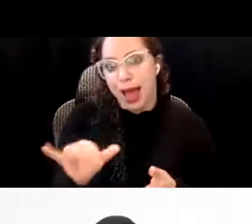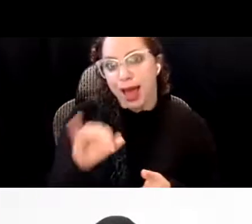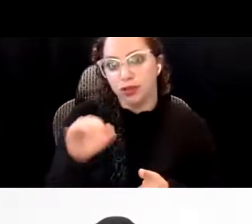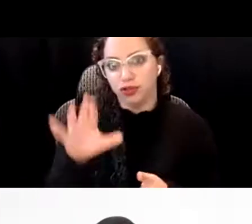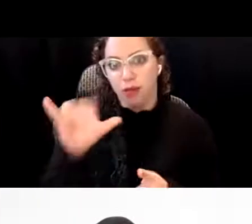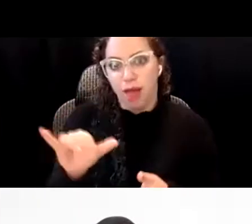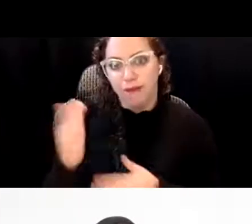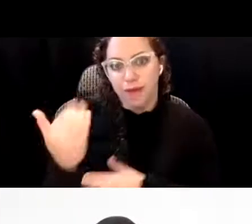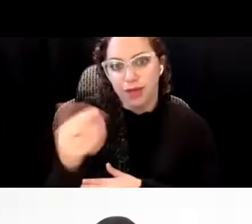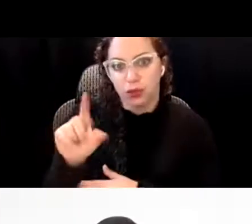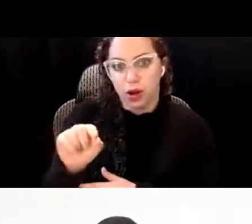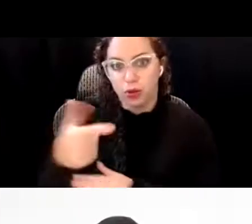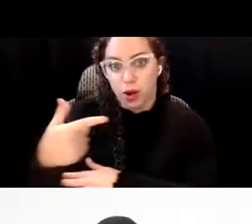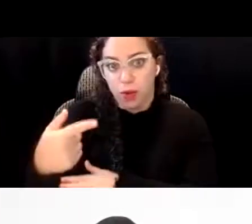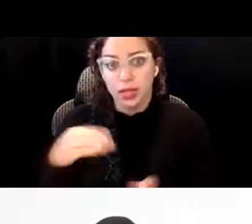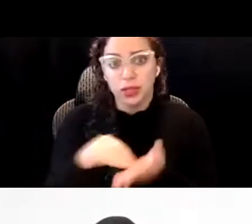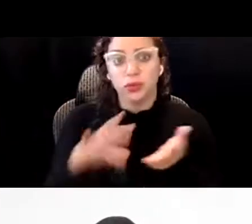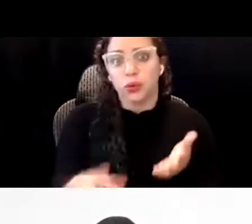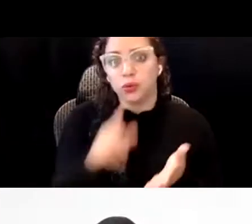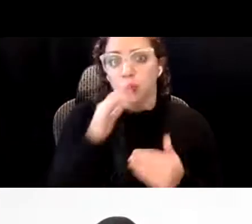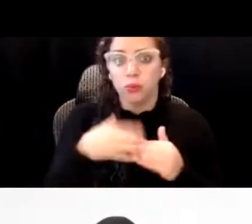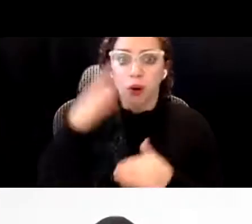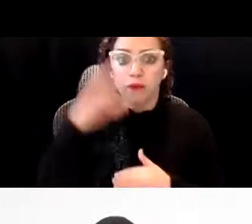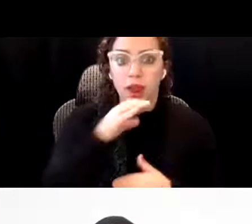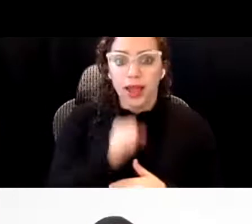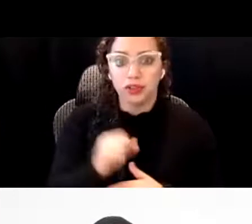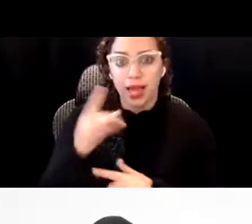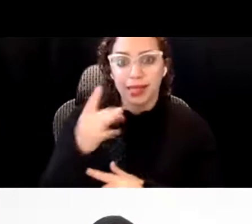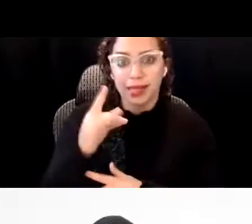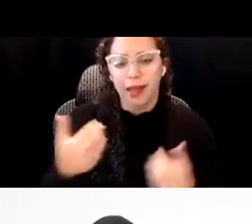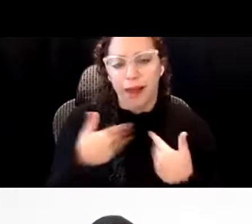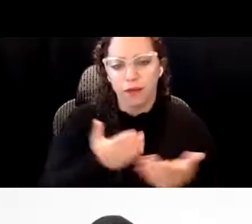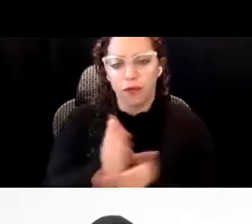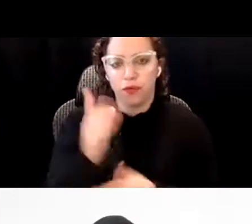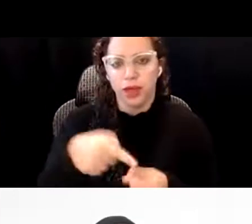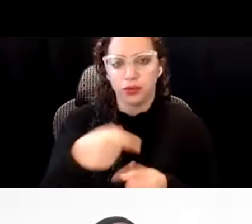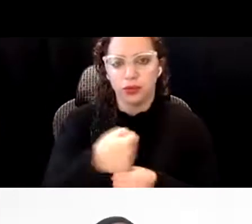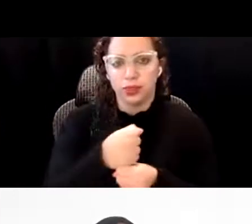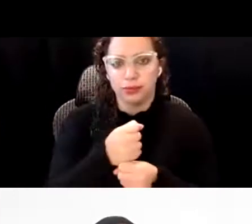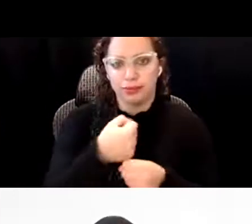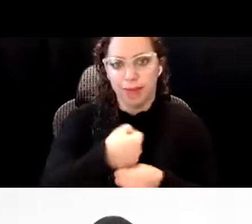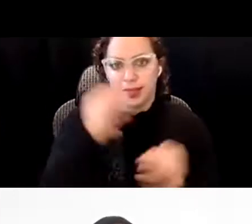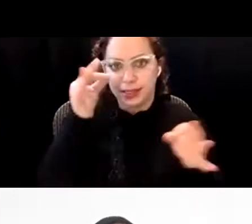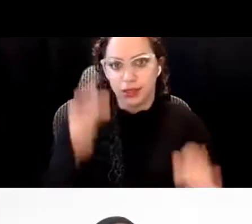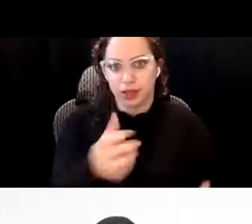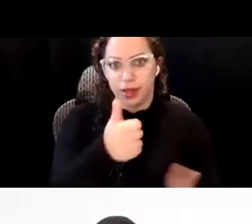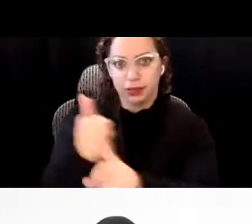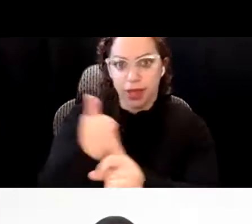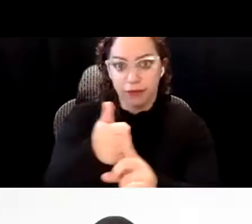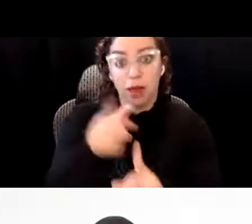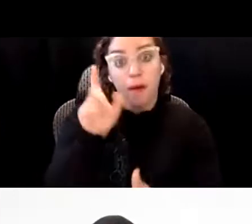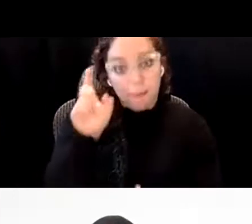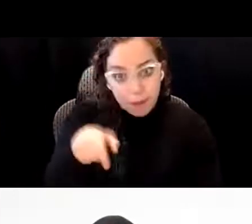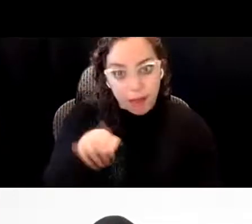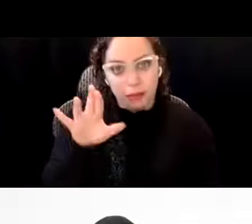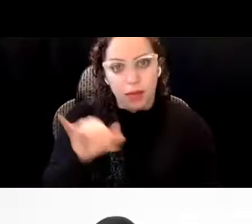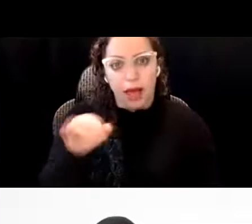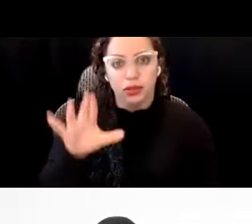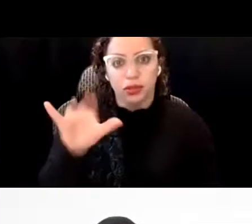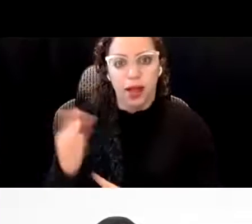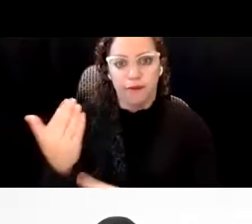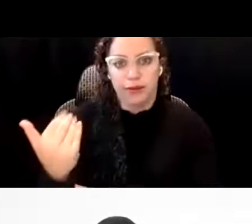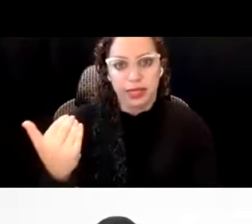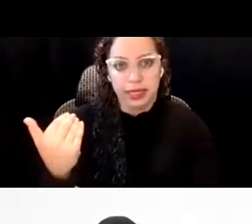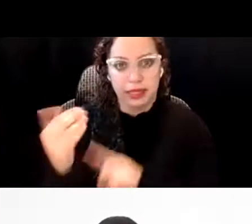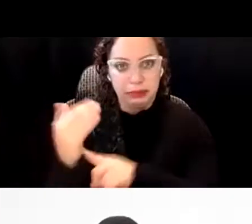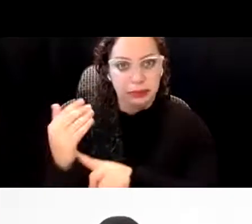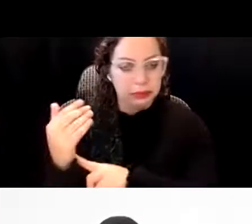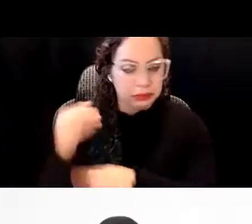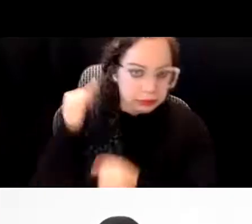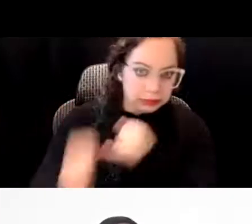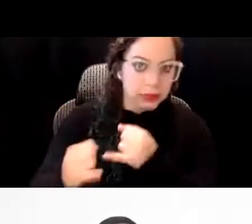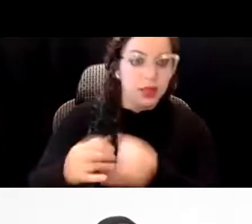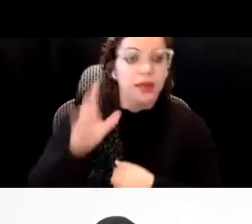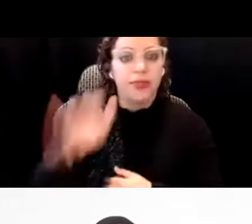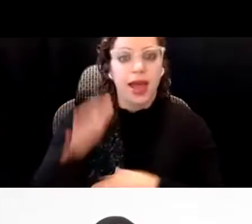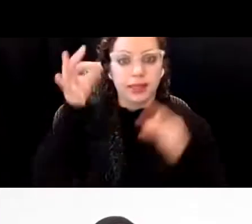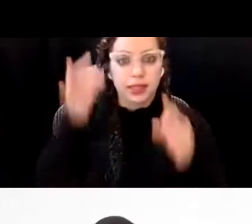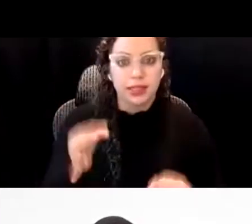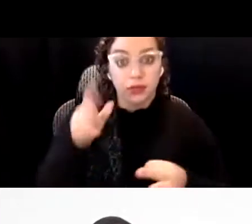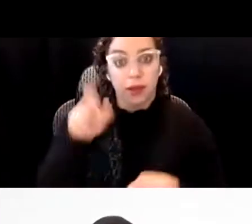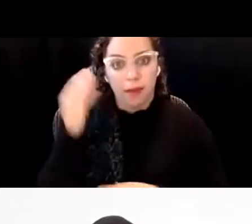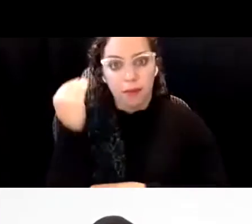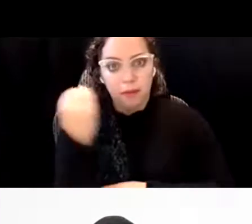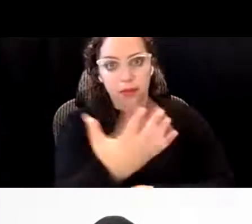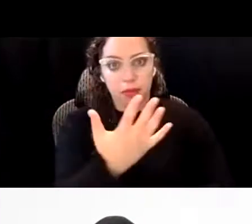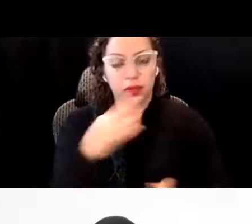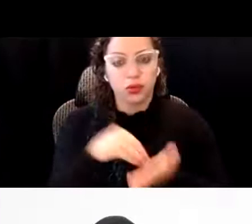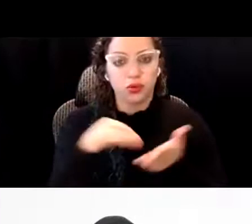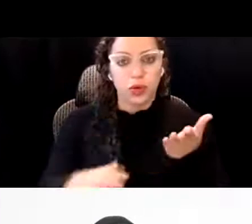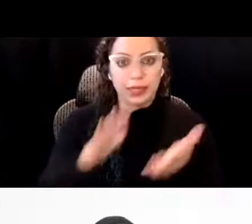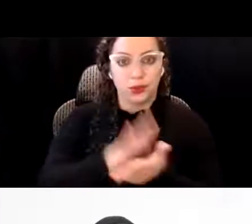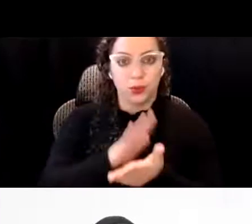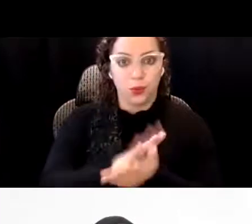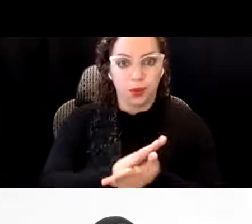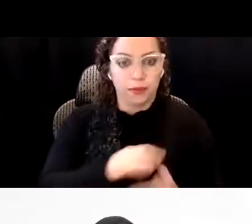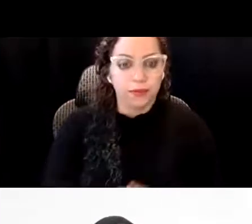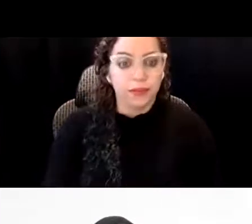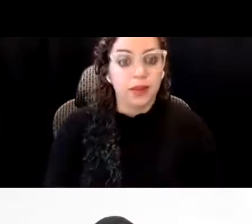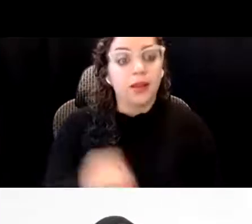For students who are over the age of 18, they have the right to make this choice themselves. And they must do so by July 15. And this decision must be made to your student's school.